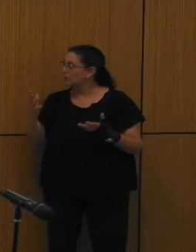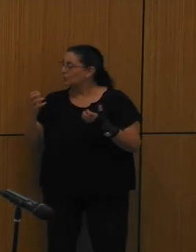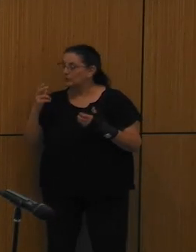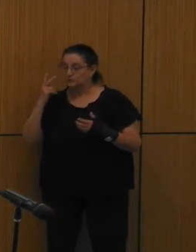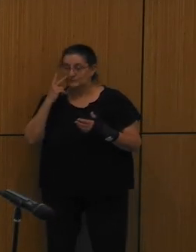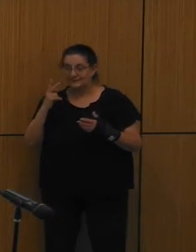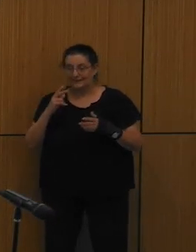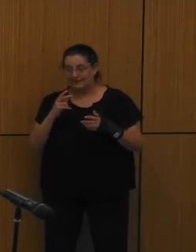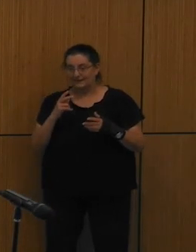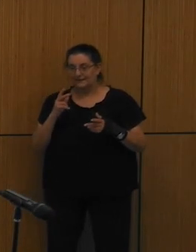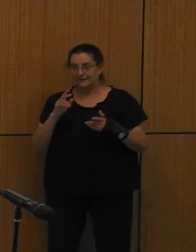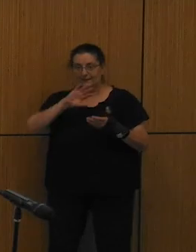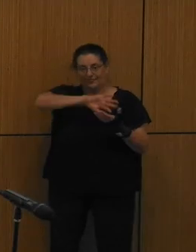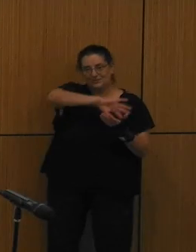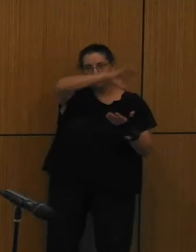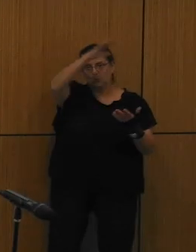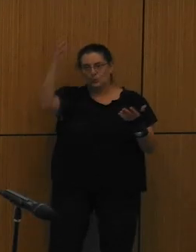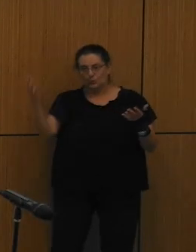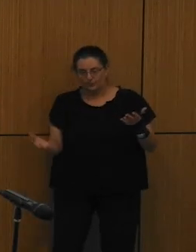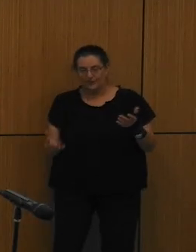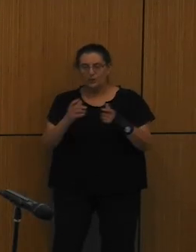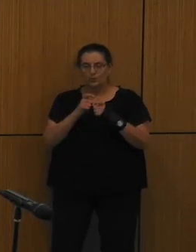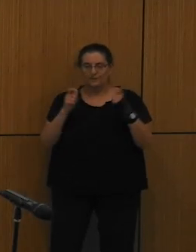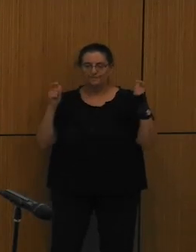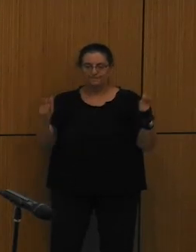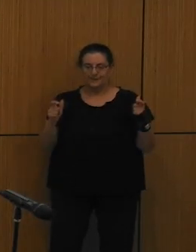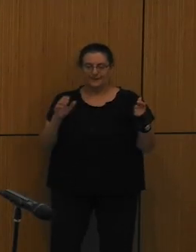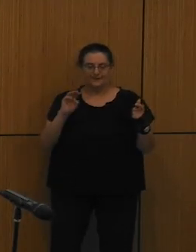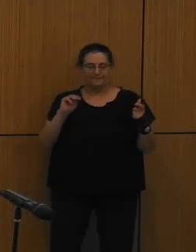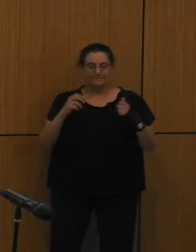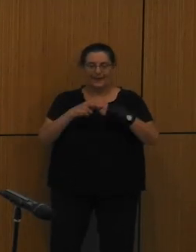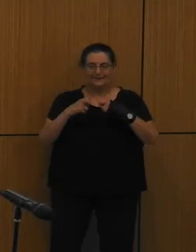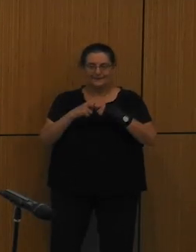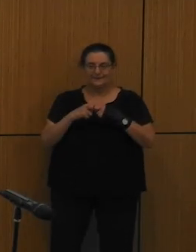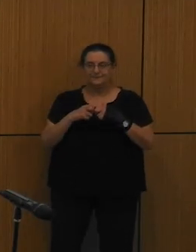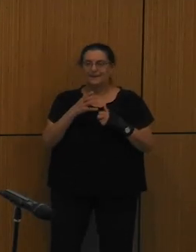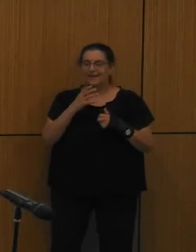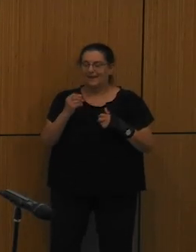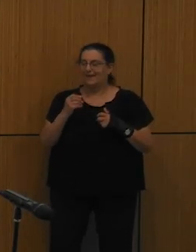And a powerful magnetic field is applied to whatever part we're imaging, like the brain